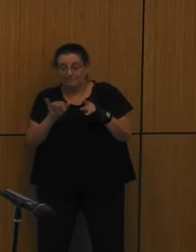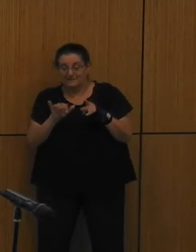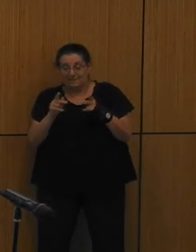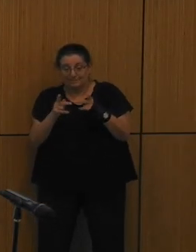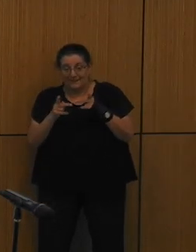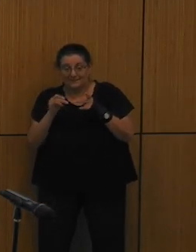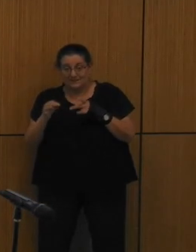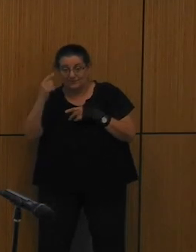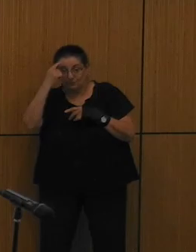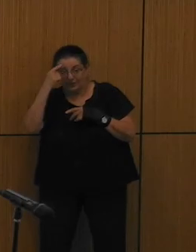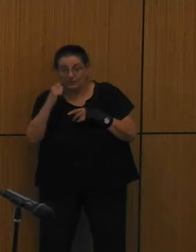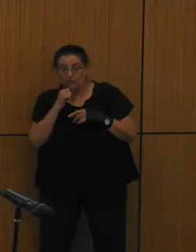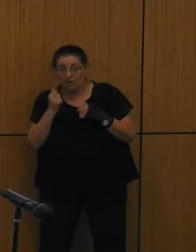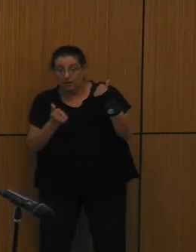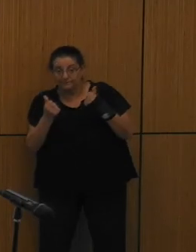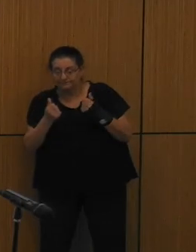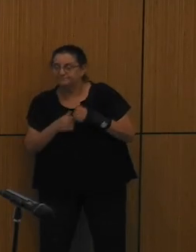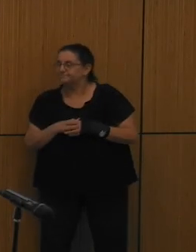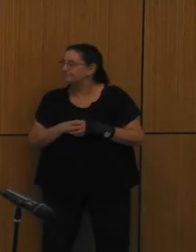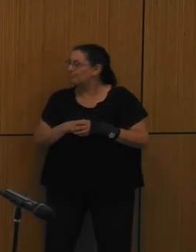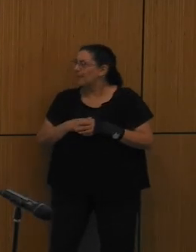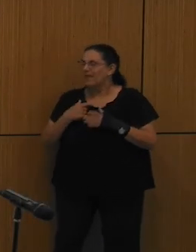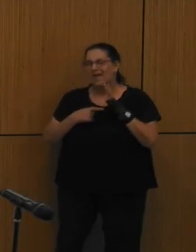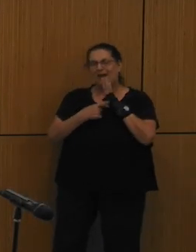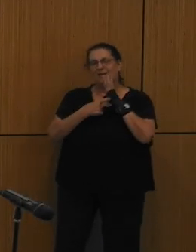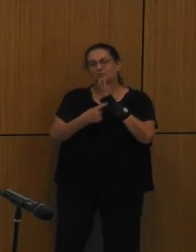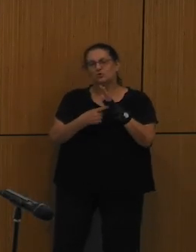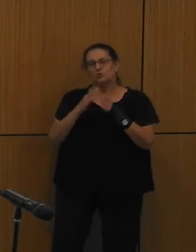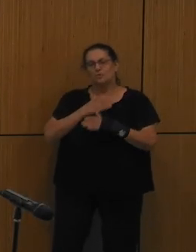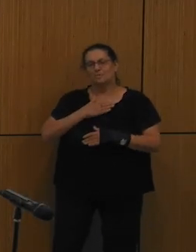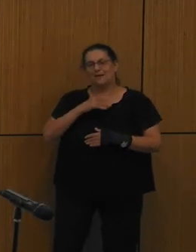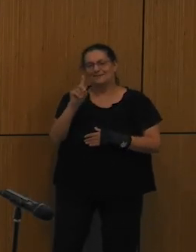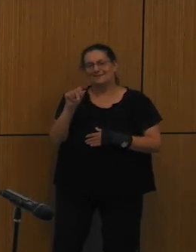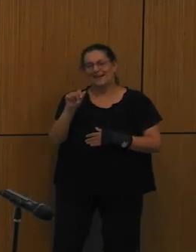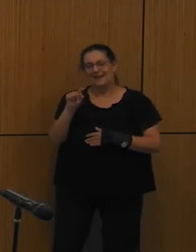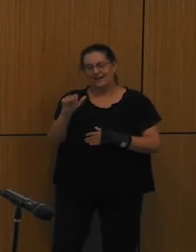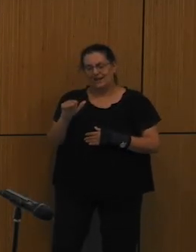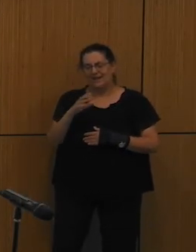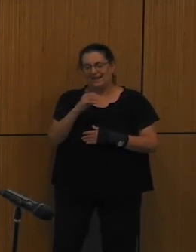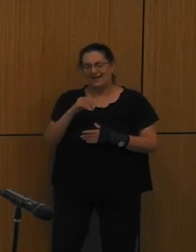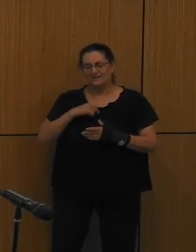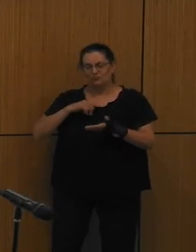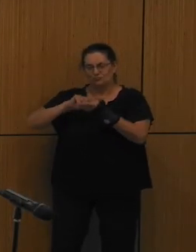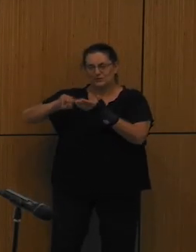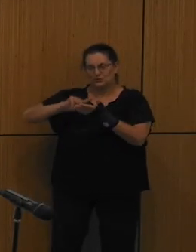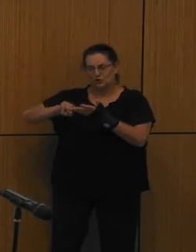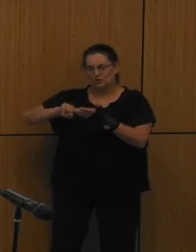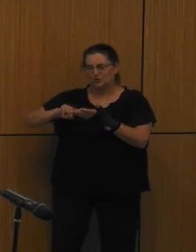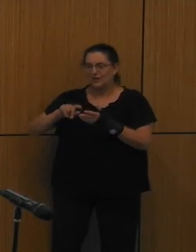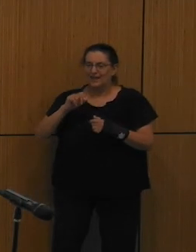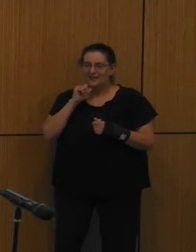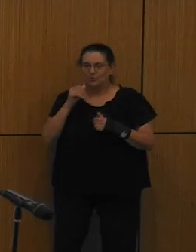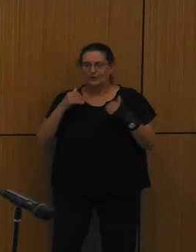if I could show you, like, my data on this. This isn't actually my area of, like, research scholarship. I don't have those data.